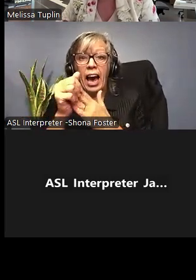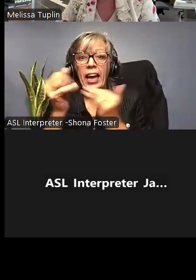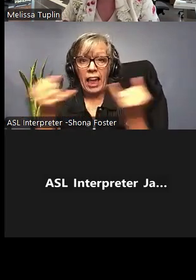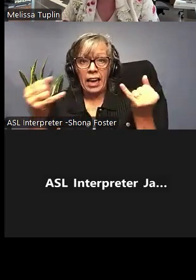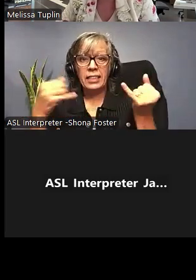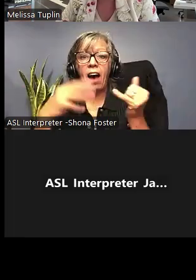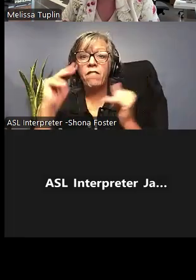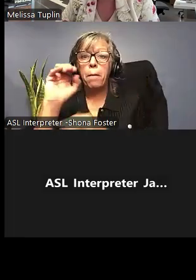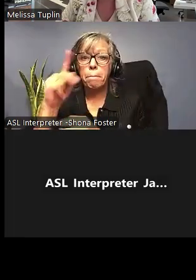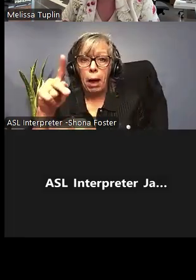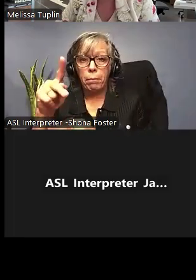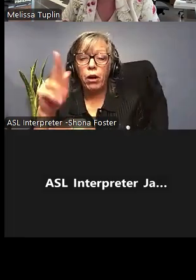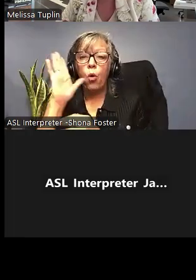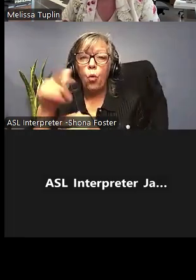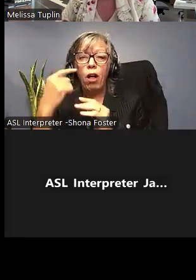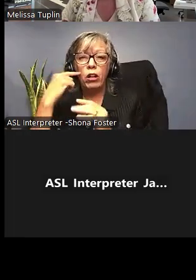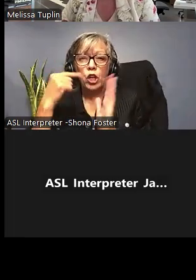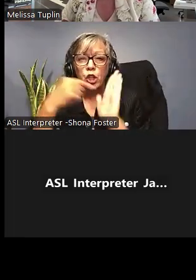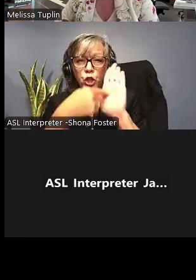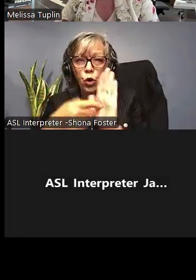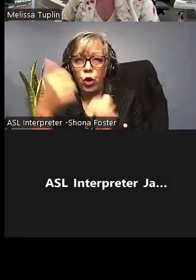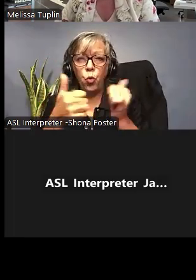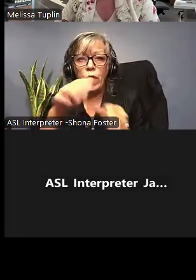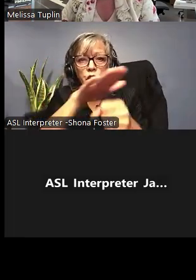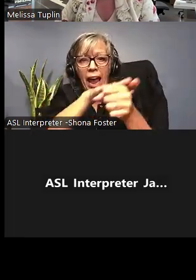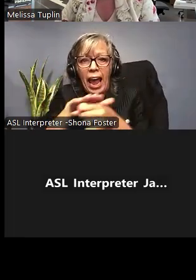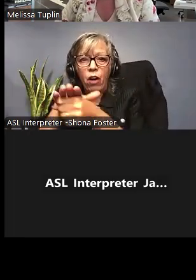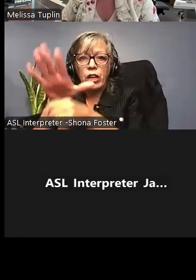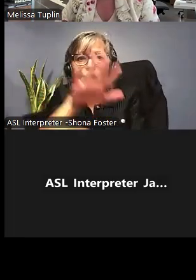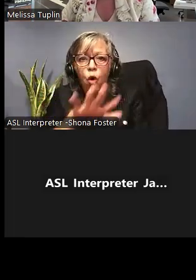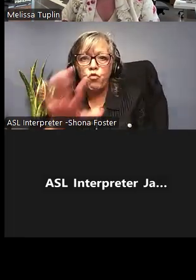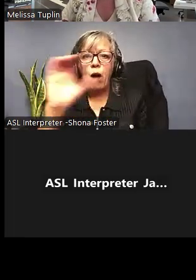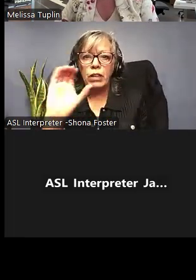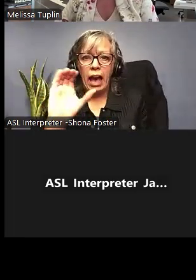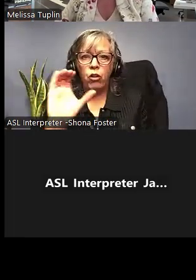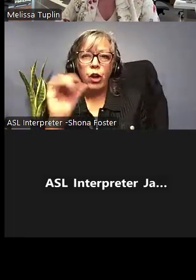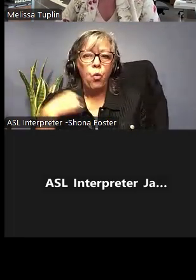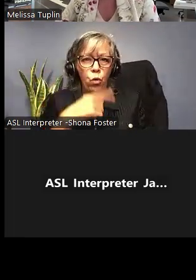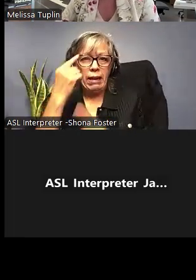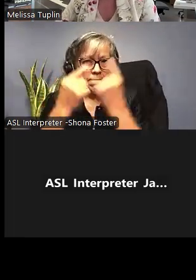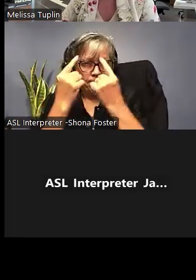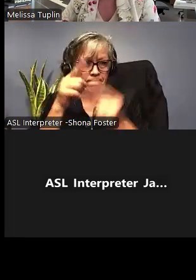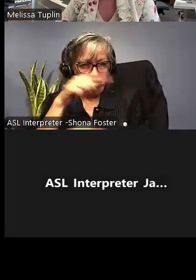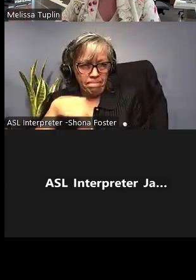which wards will be considered. This consideration acknowledges the incredible work that's been